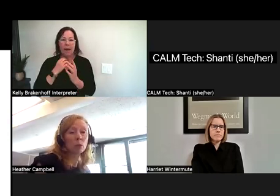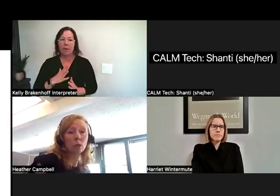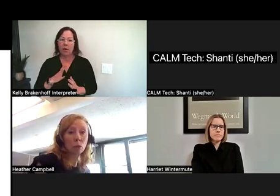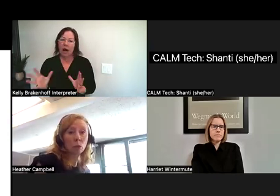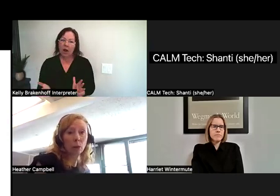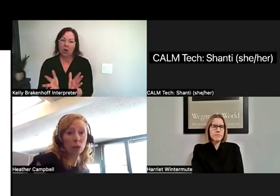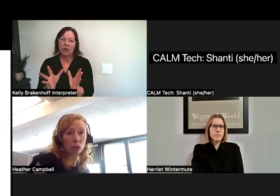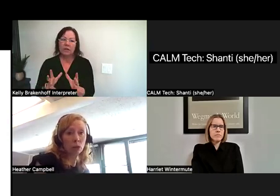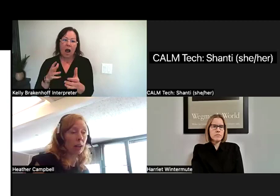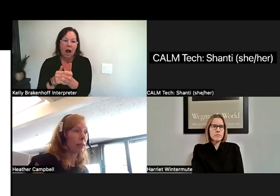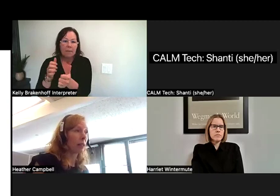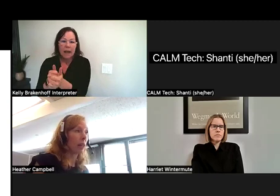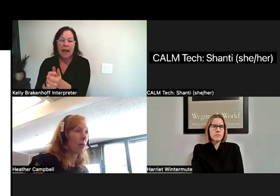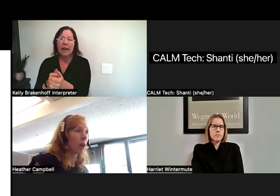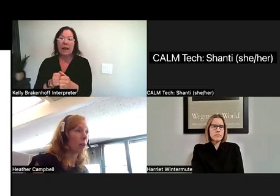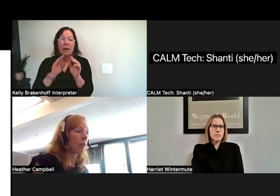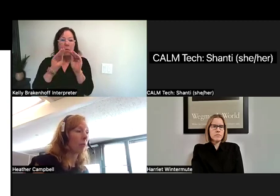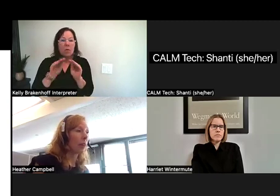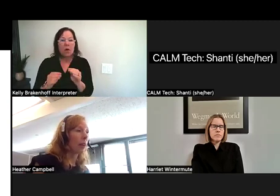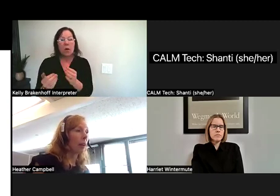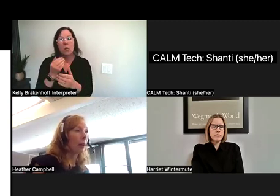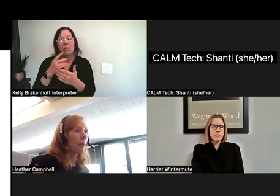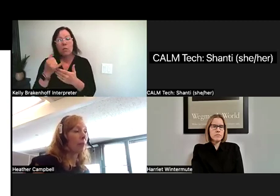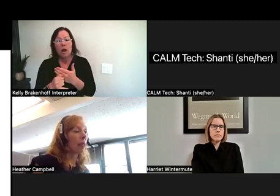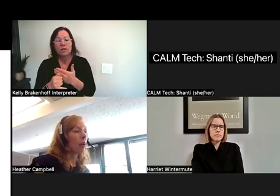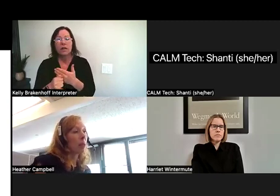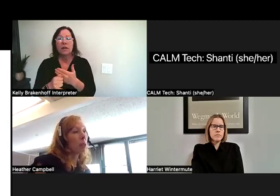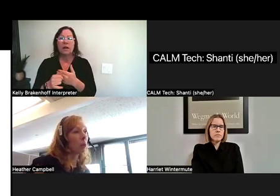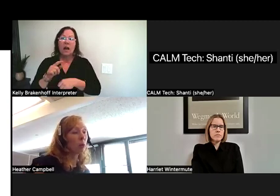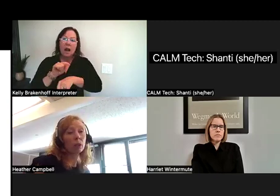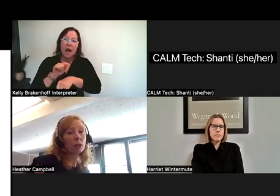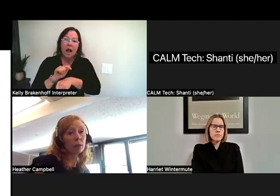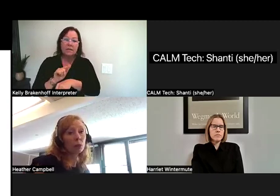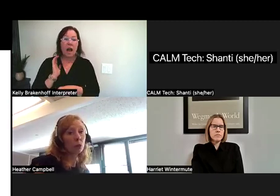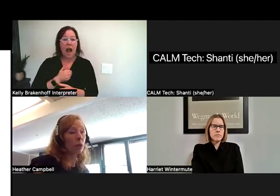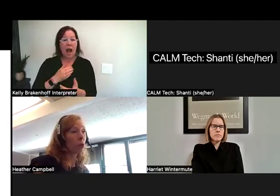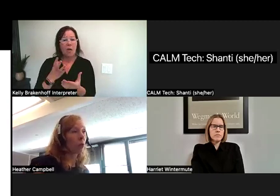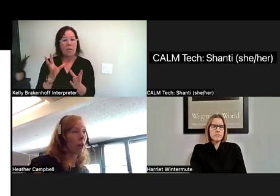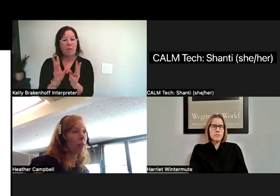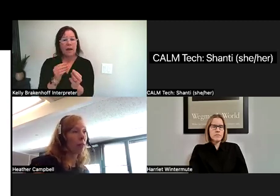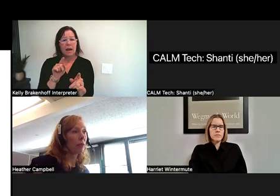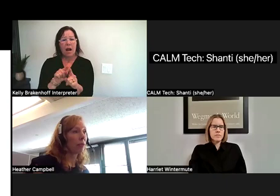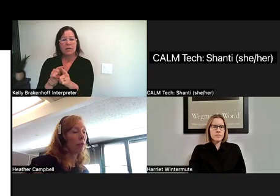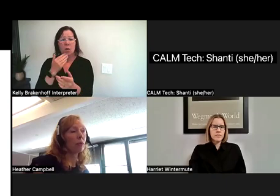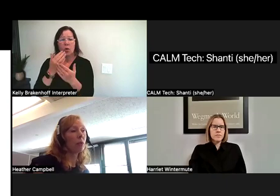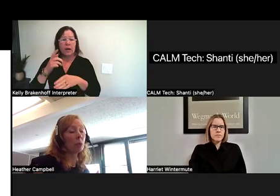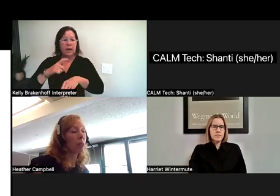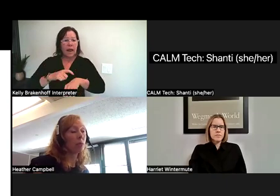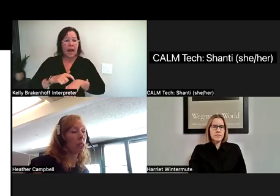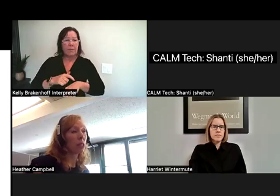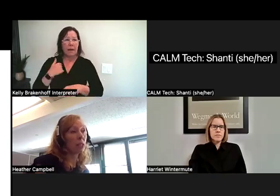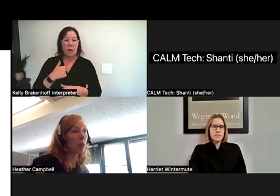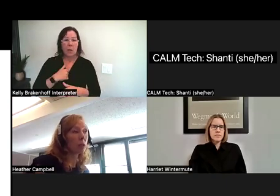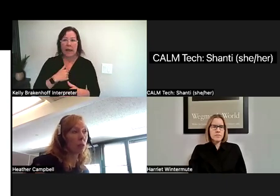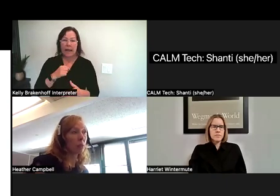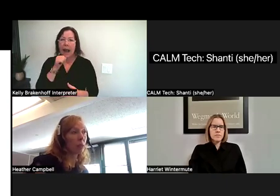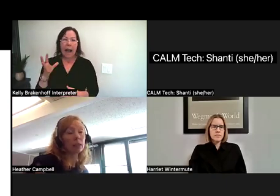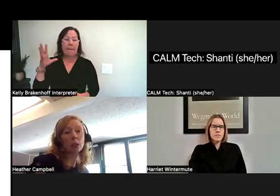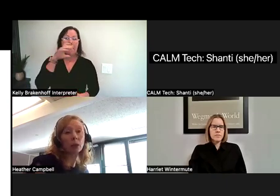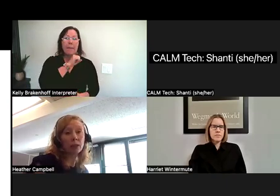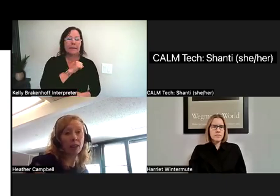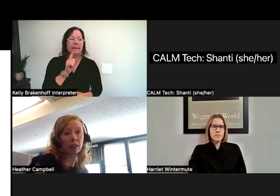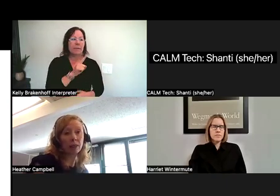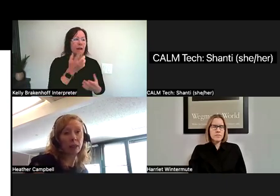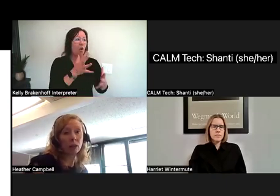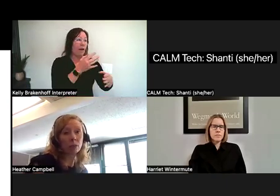with things that were coming along. And so we could take it off of here